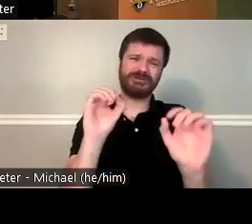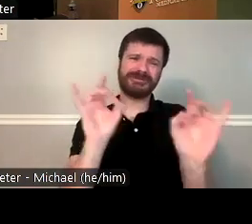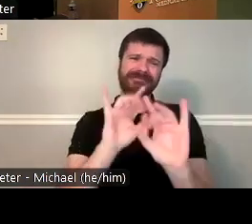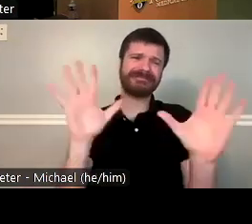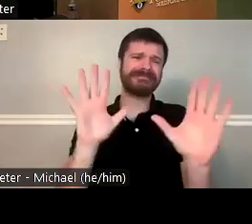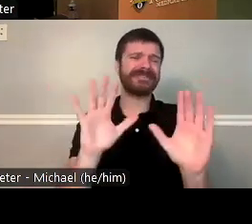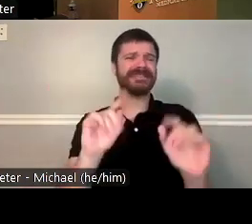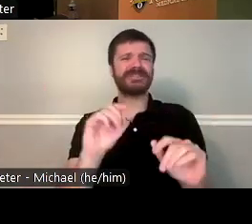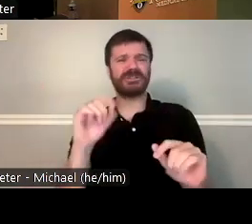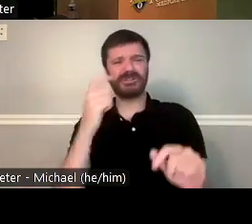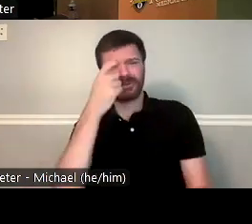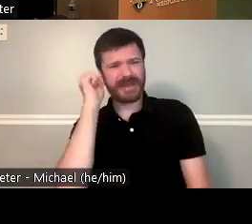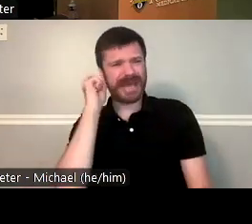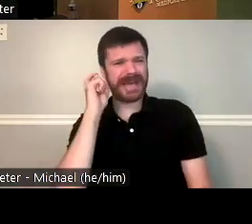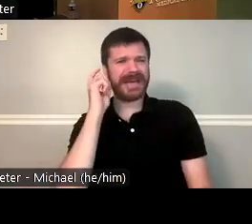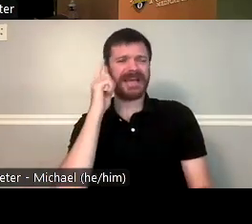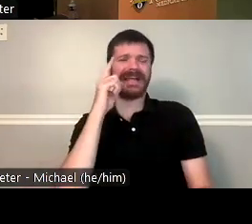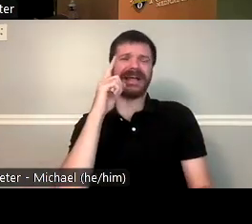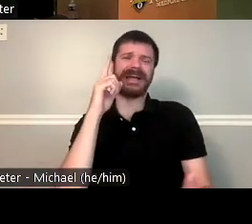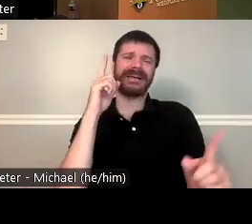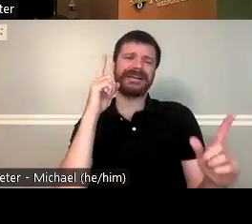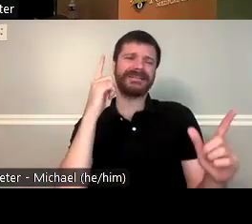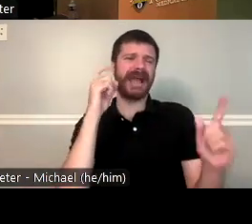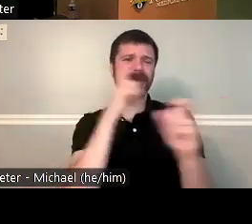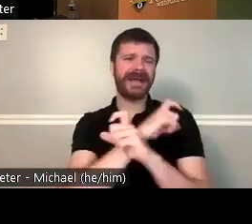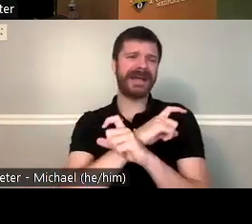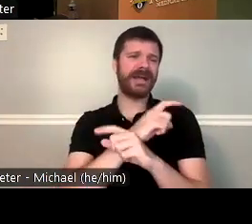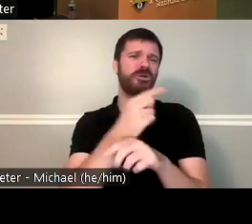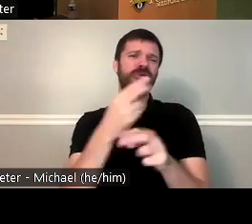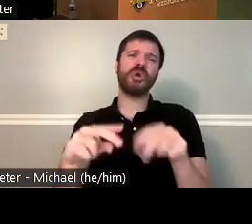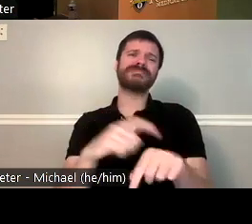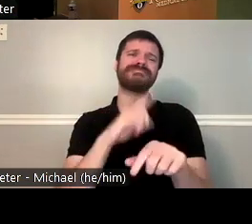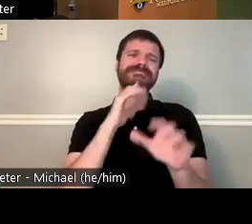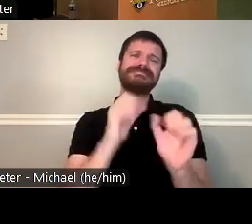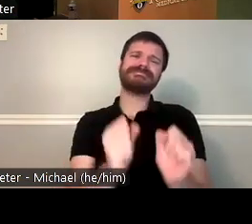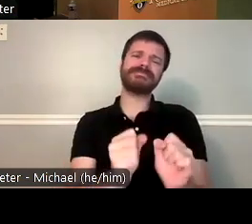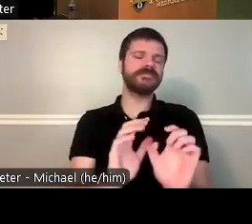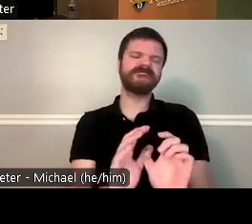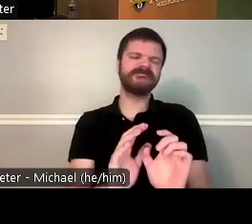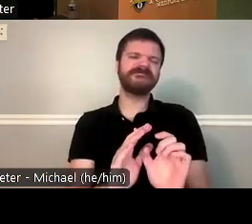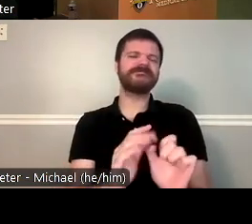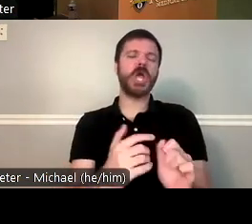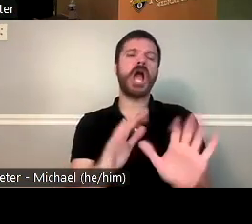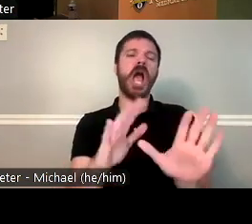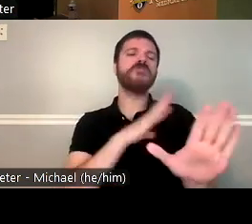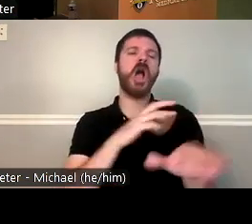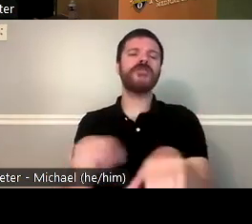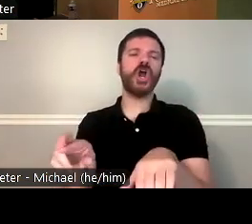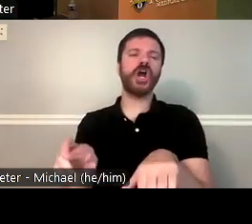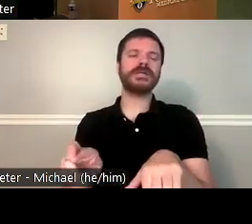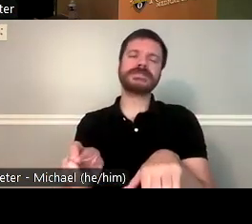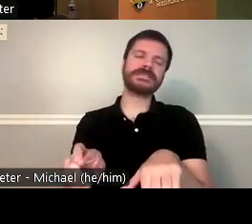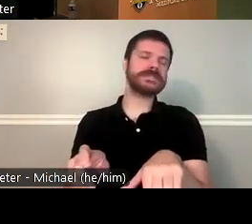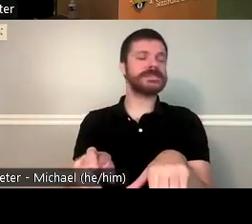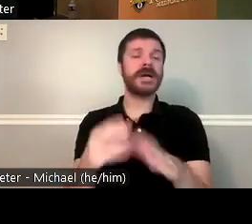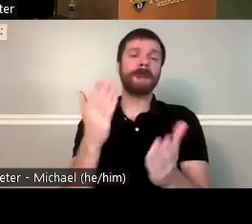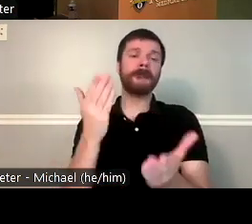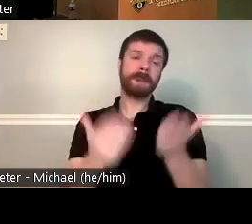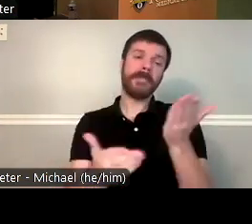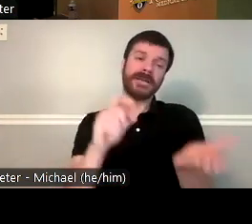and we only have limited time a short contact uh maybe we'll just refer and maybe that's needed but